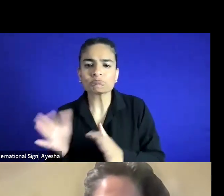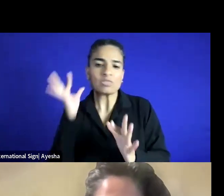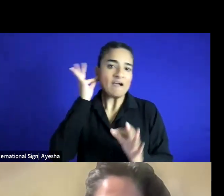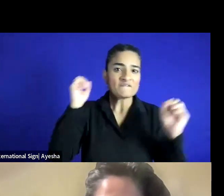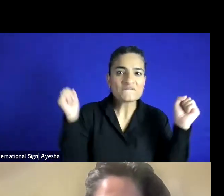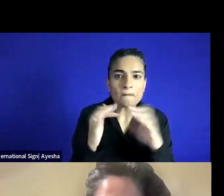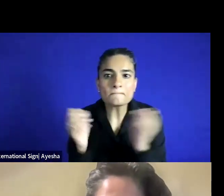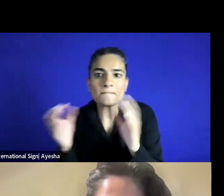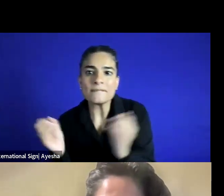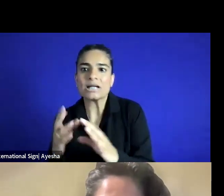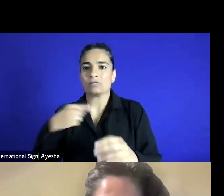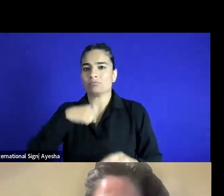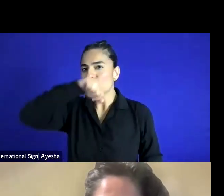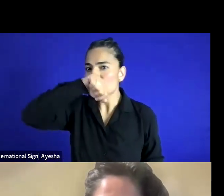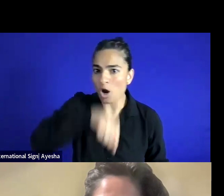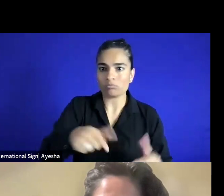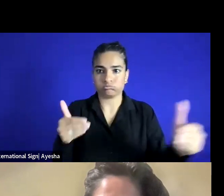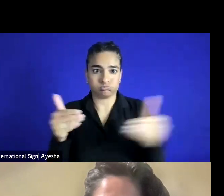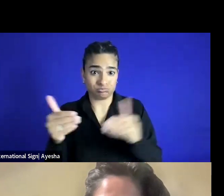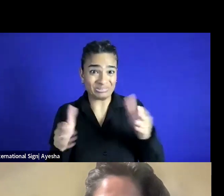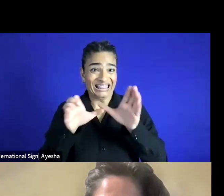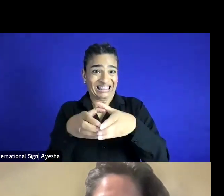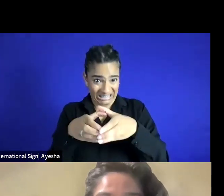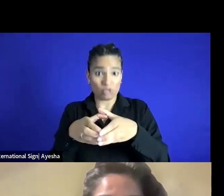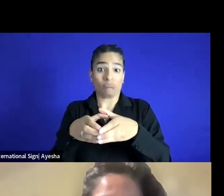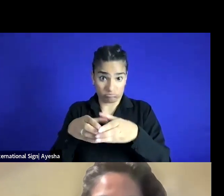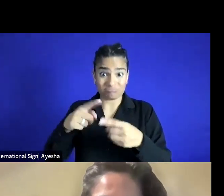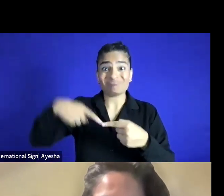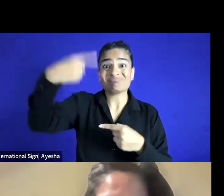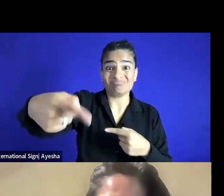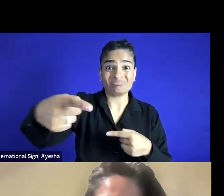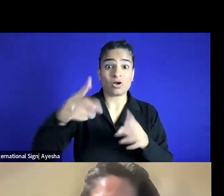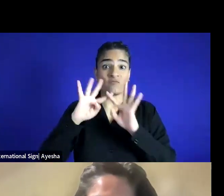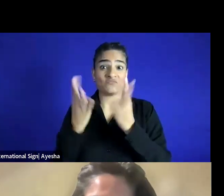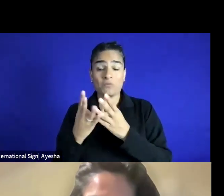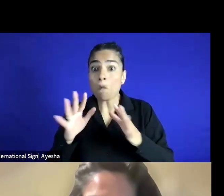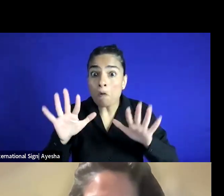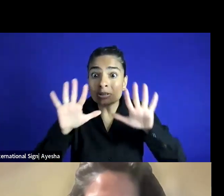in the next, actually almost ten days now. And also let's talk about African literature.